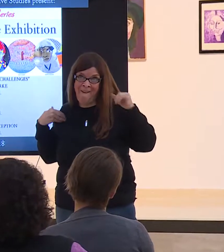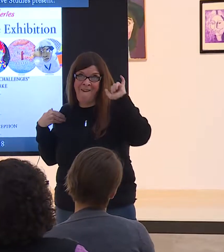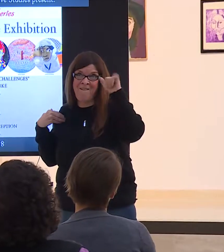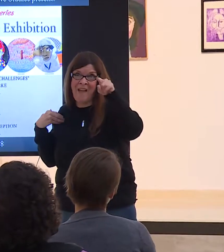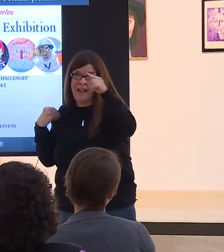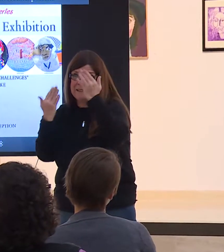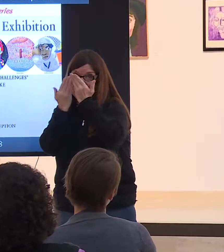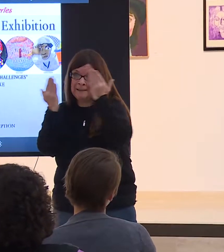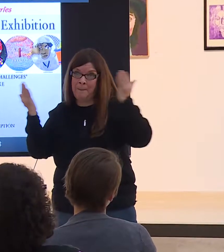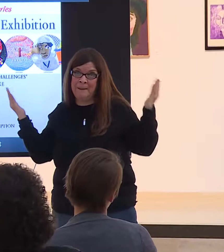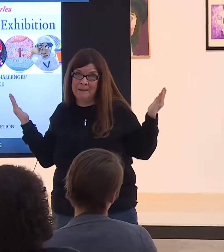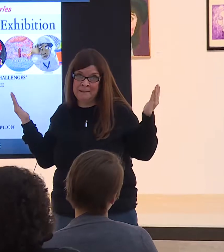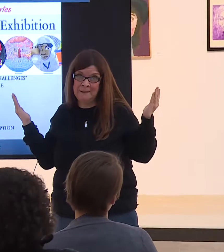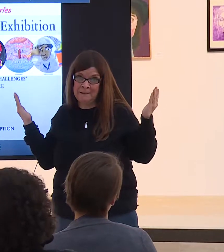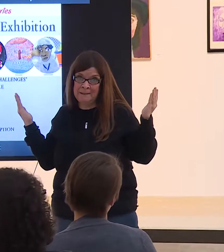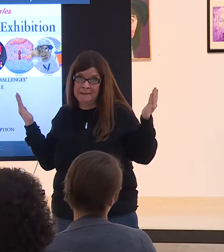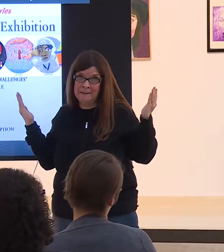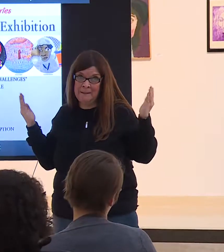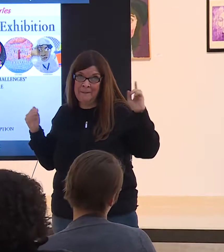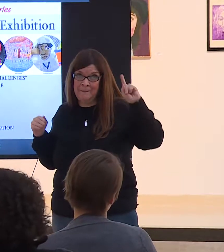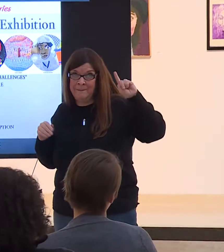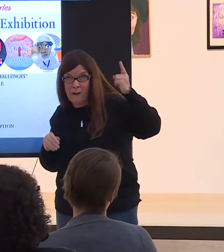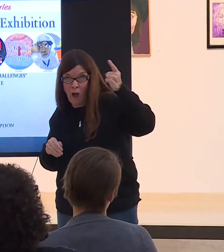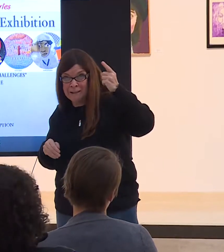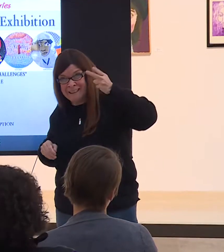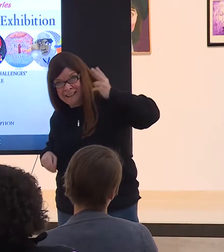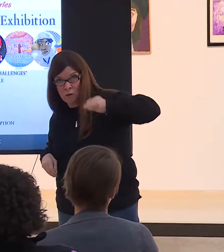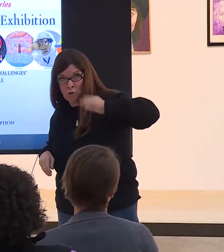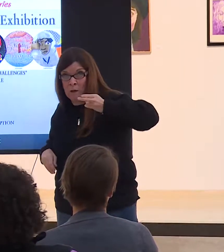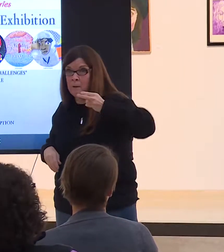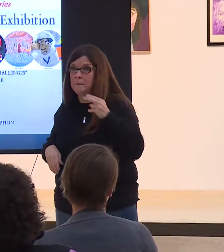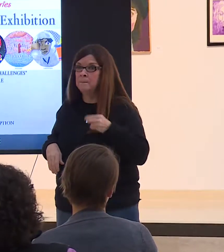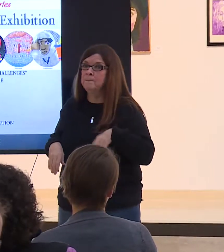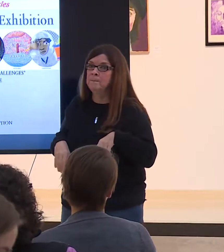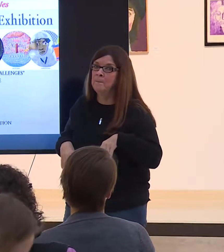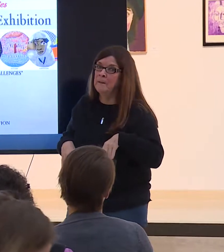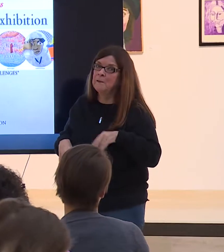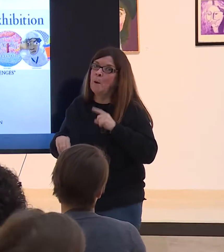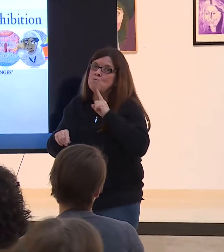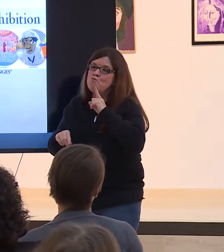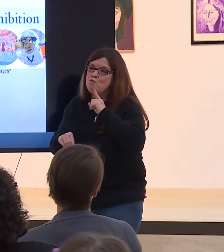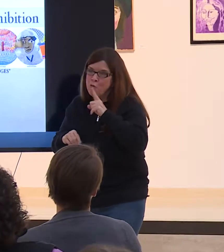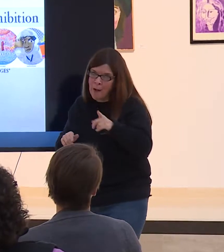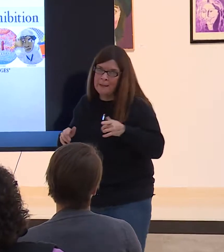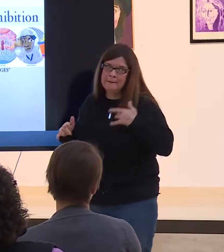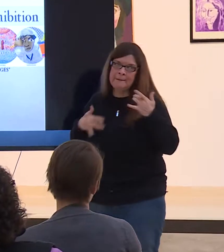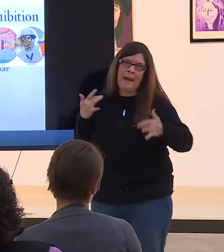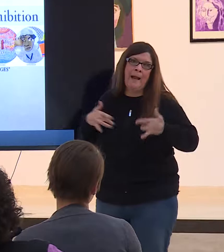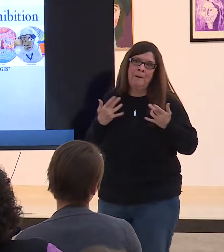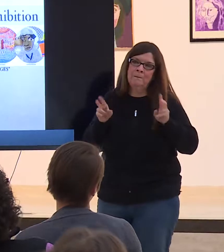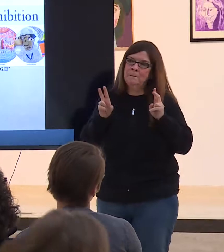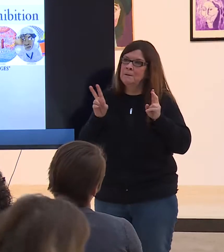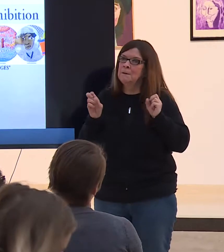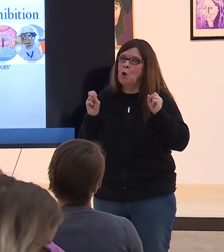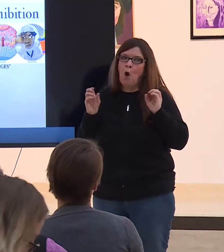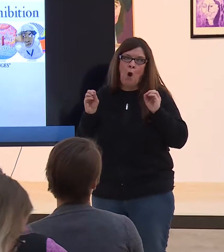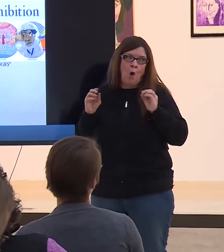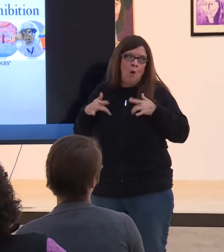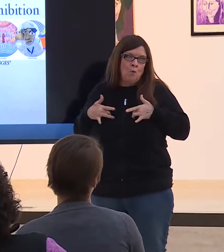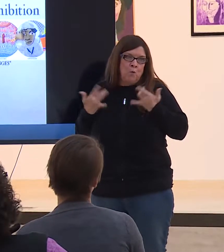This is the first time ever we have had a De'VIA Challenge exhibit, and we have it here.